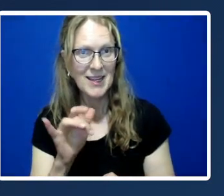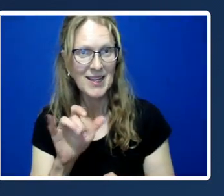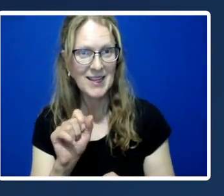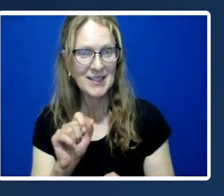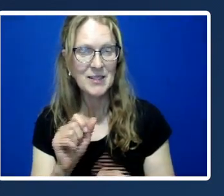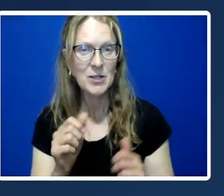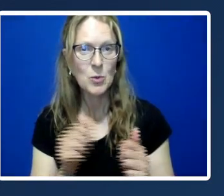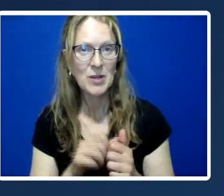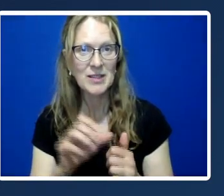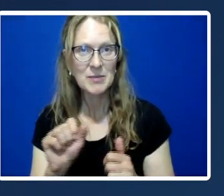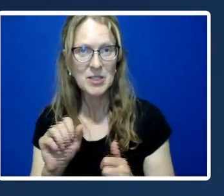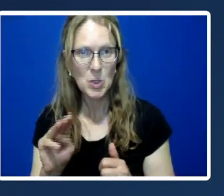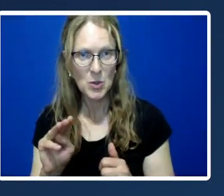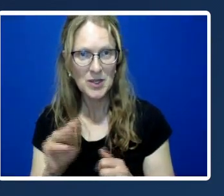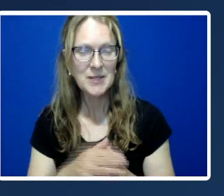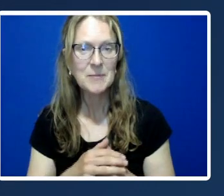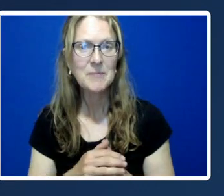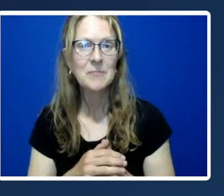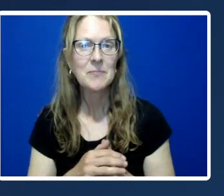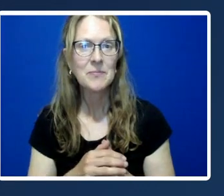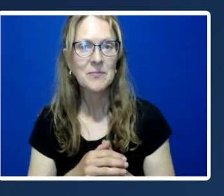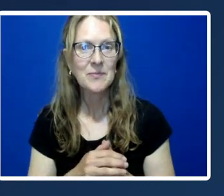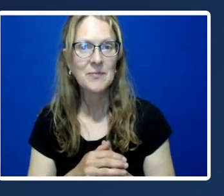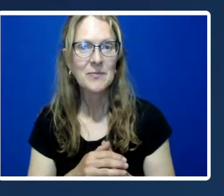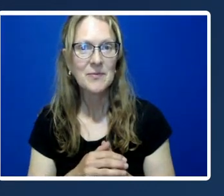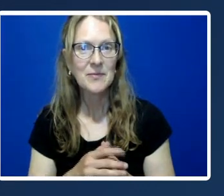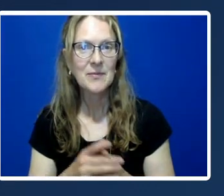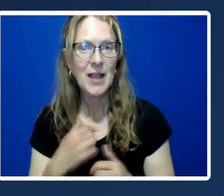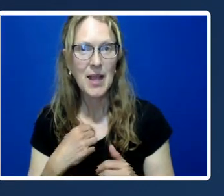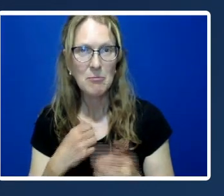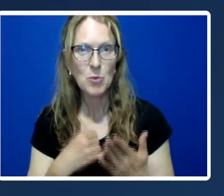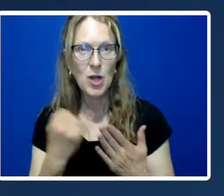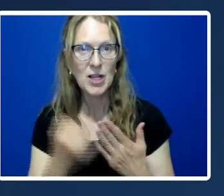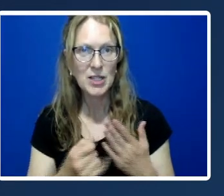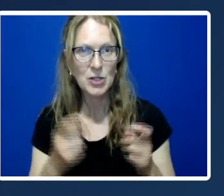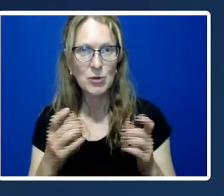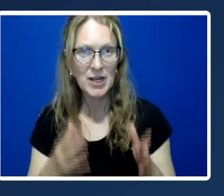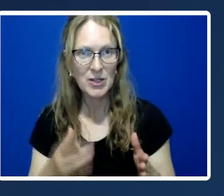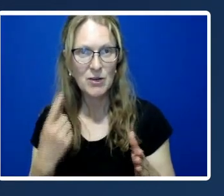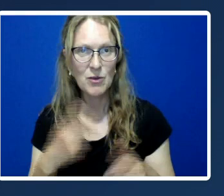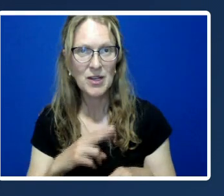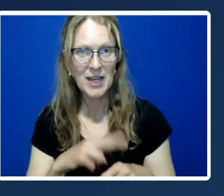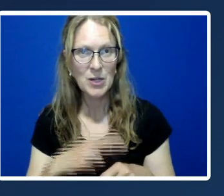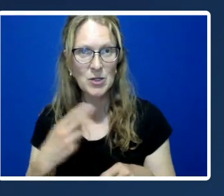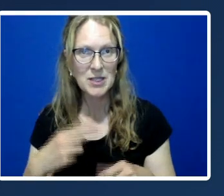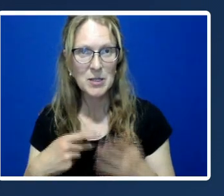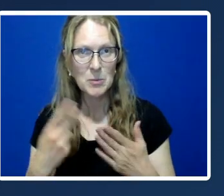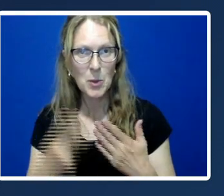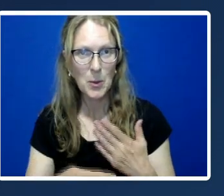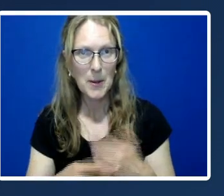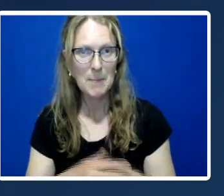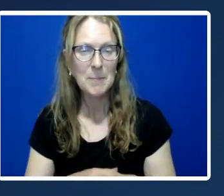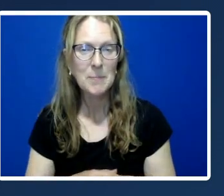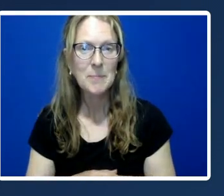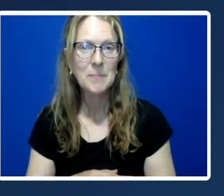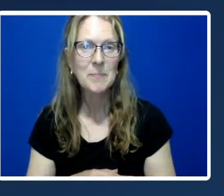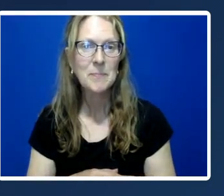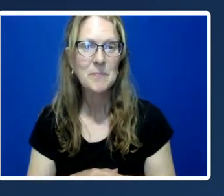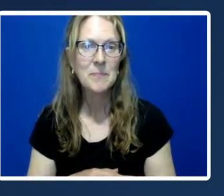and Affiliations Program. And I'm the project director for Museum on Main Street program. Angela Barrera: Hello, my name is